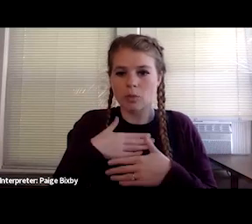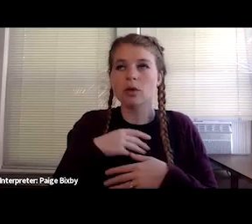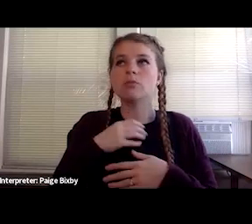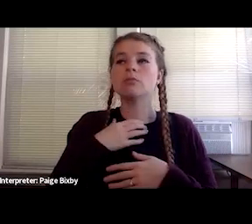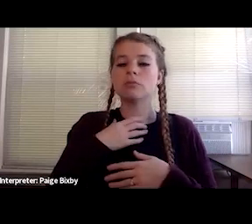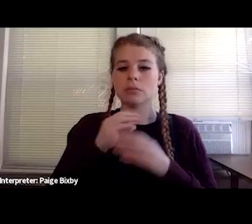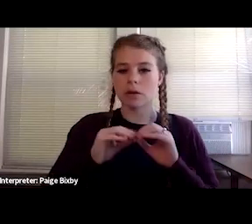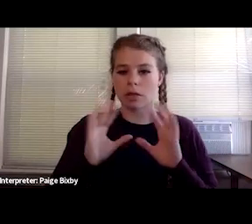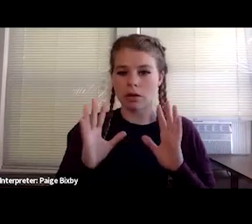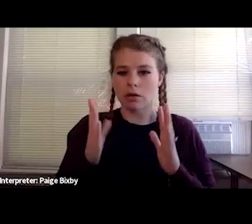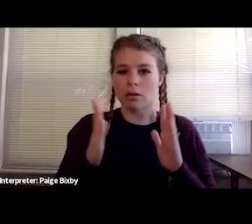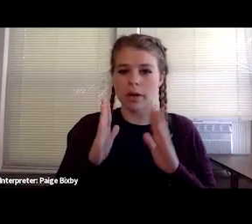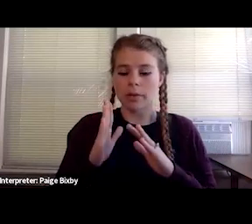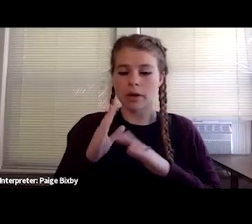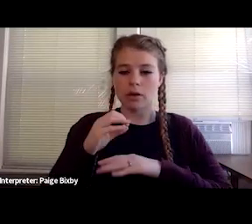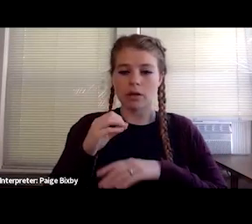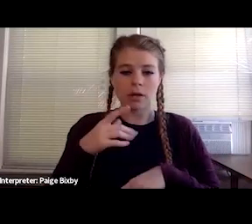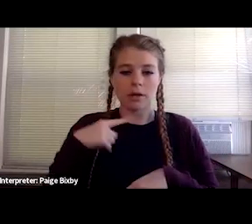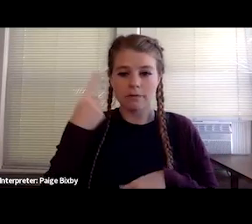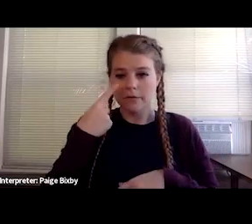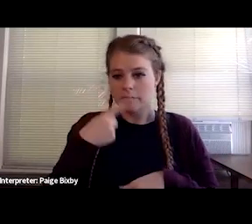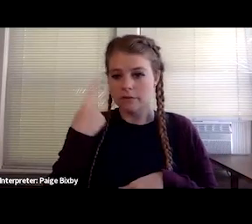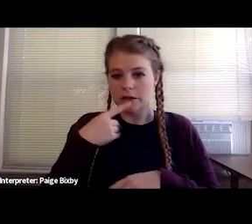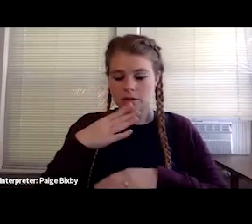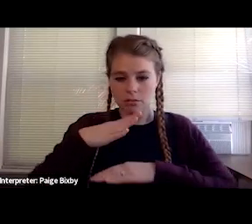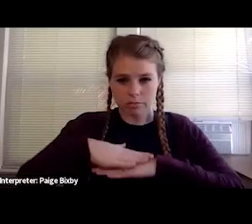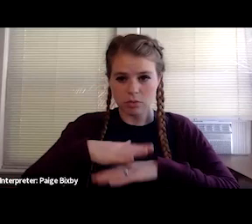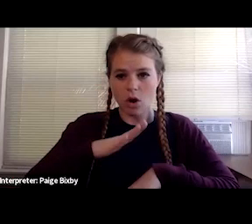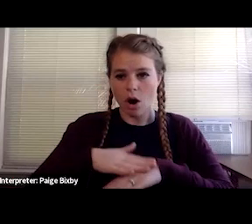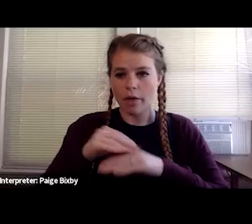maybe face down on the ground, or their head is positioned down,